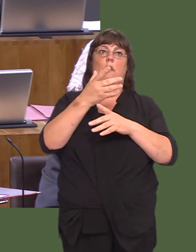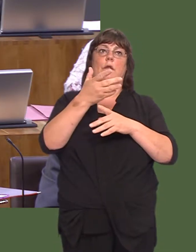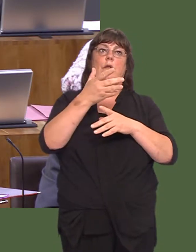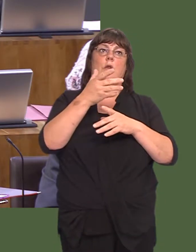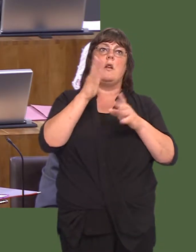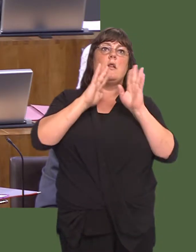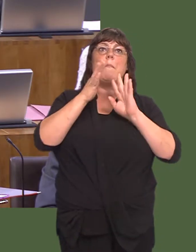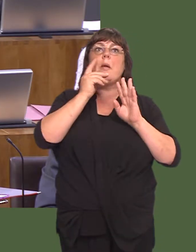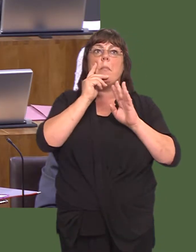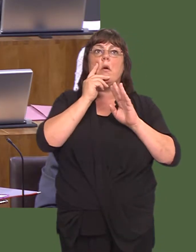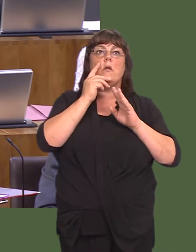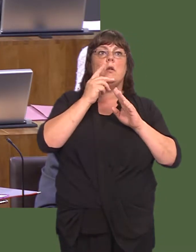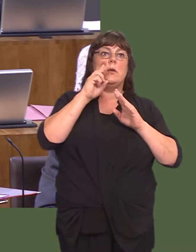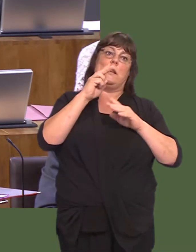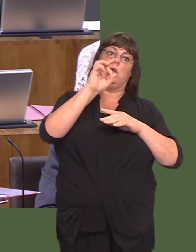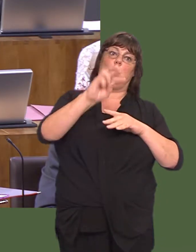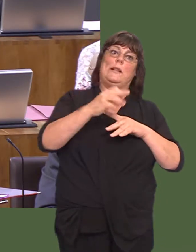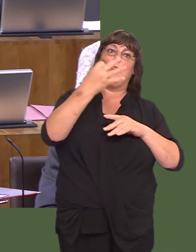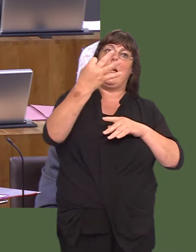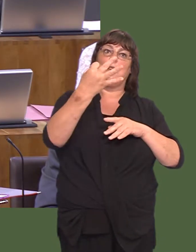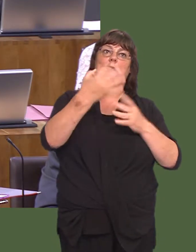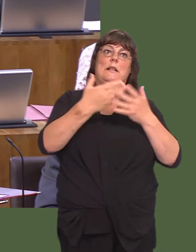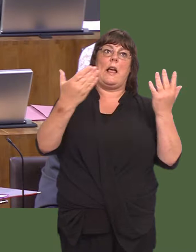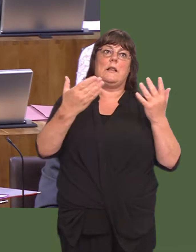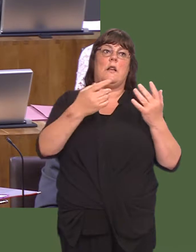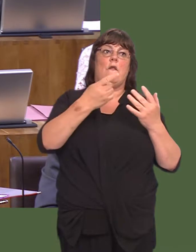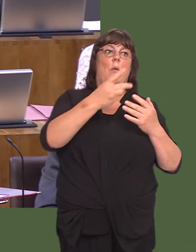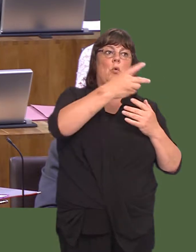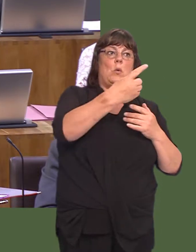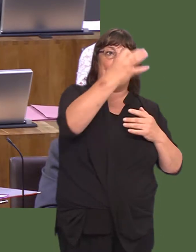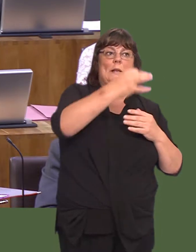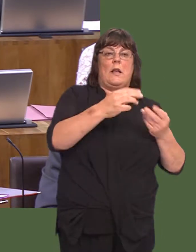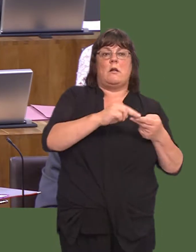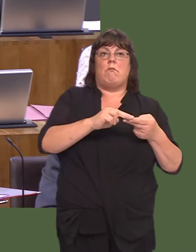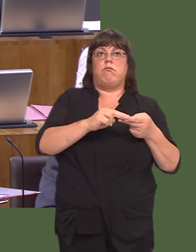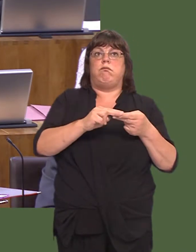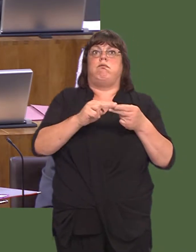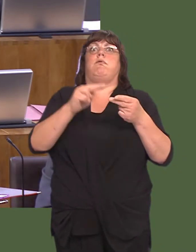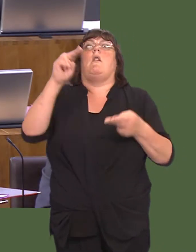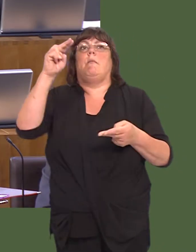28 days go from 21 per cent in April last year to 84.5 per cent in February this year.